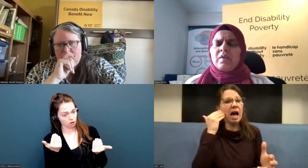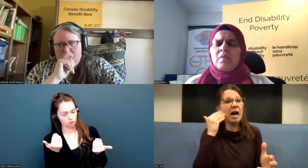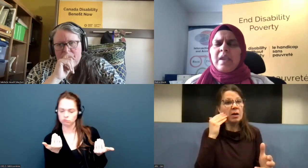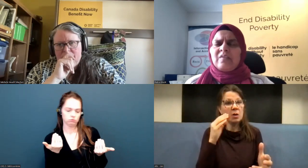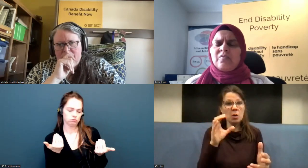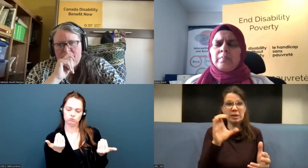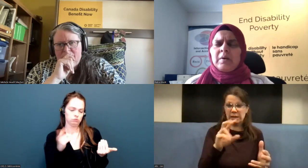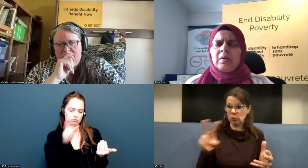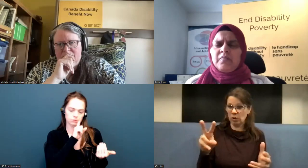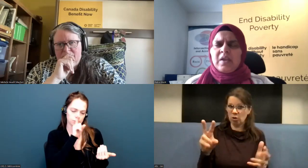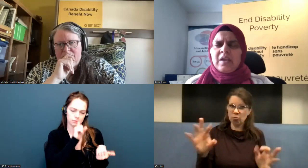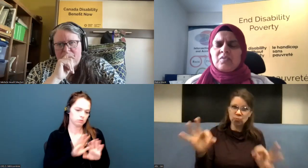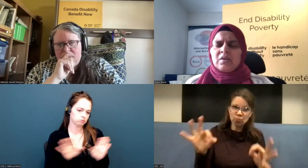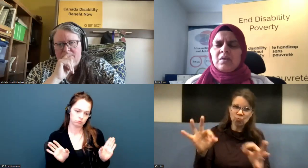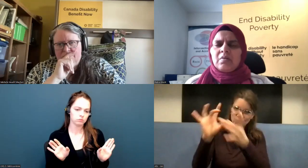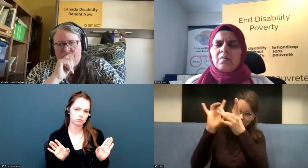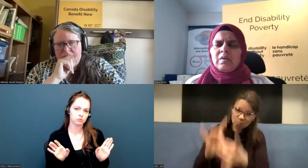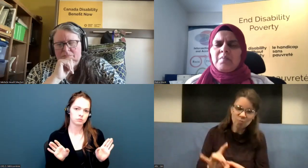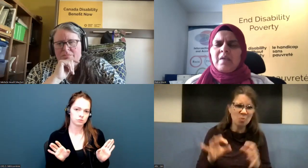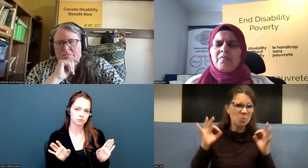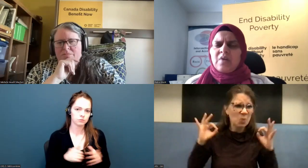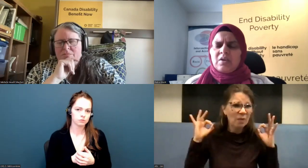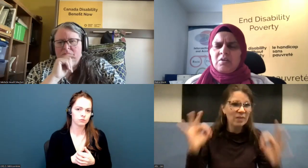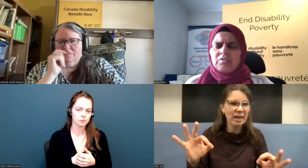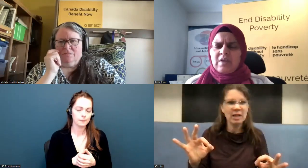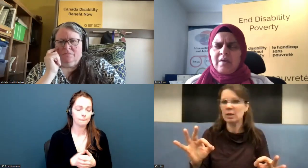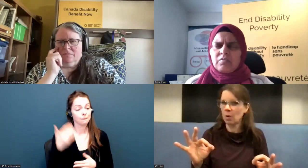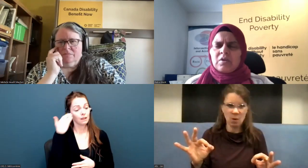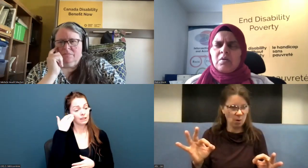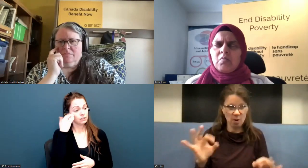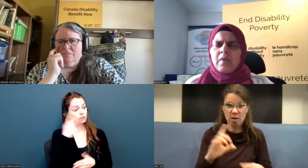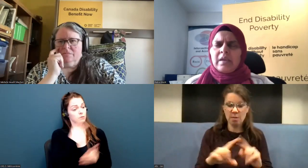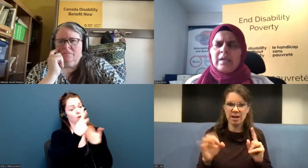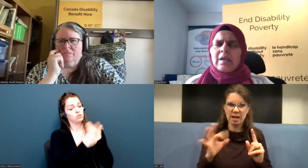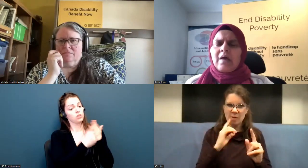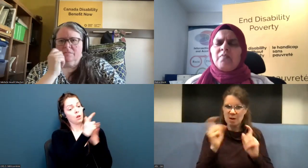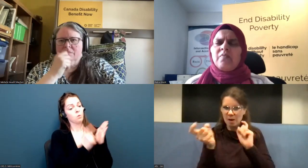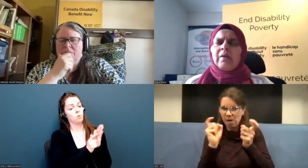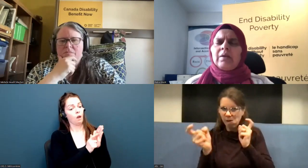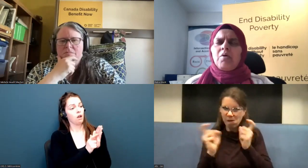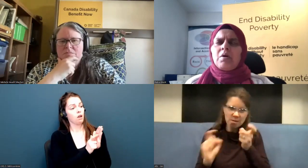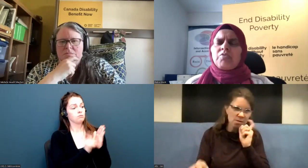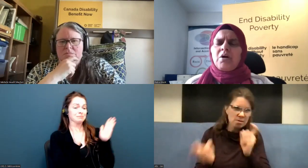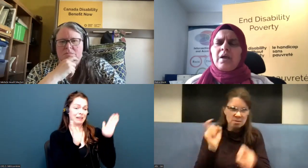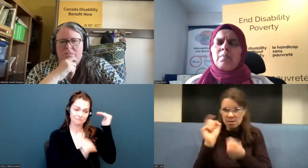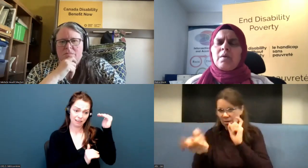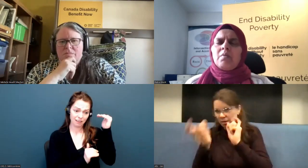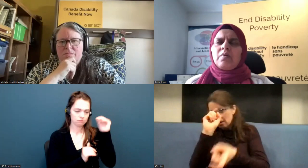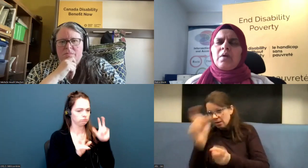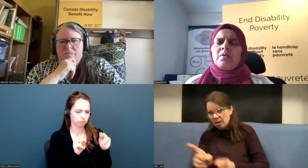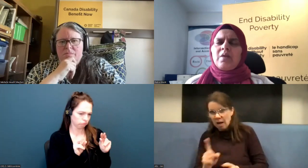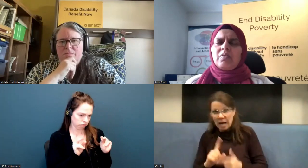WAIT FOR PERFECT, WE MIGHT FIND OURSELVES WAITING A VERY LONG TIME FOR ANOTHER BILL